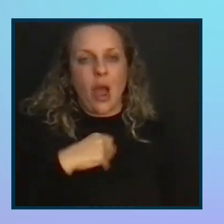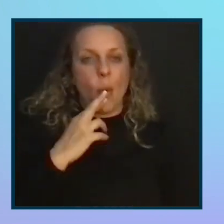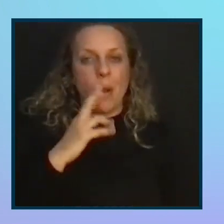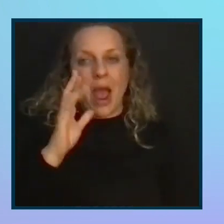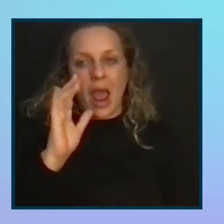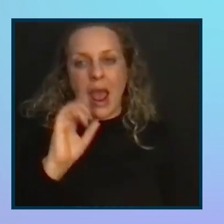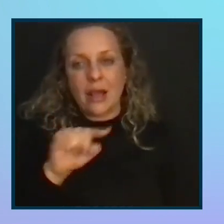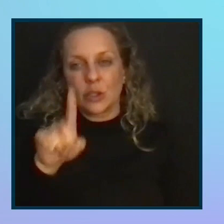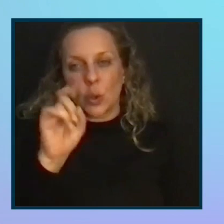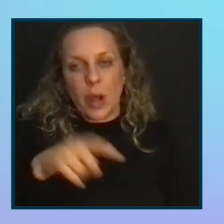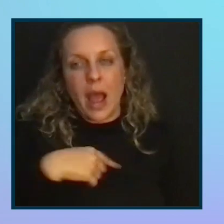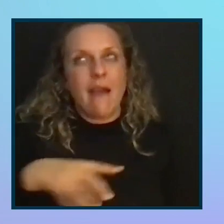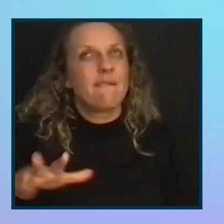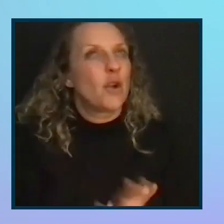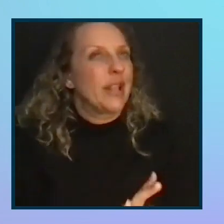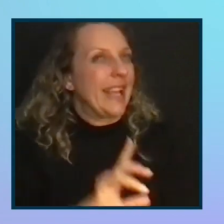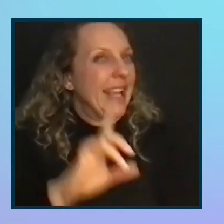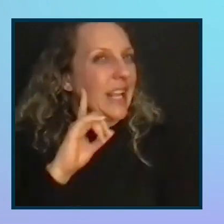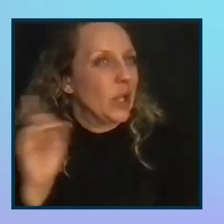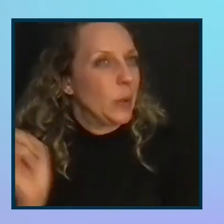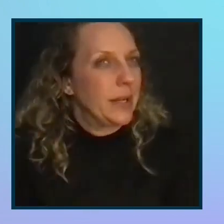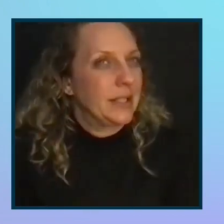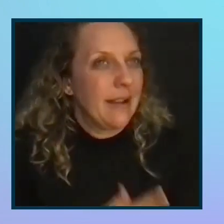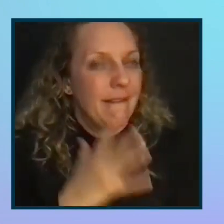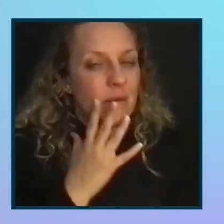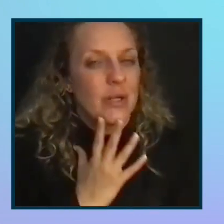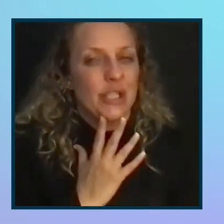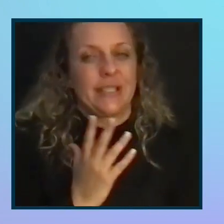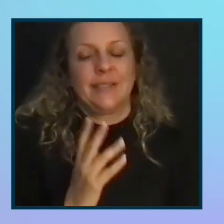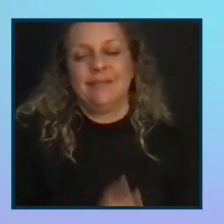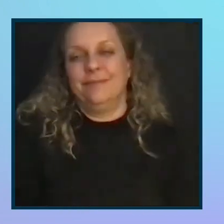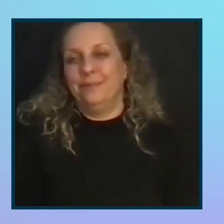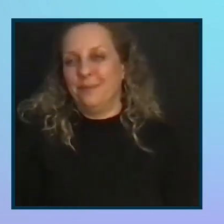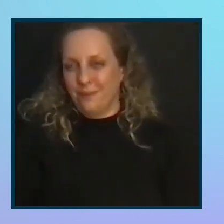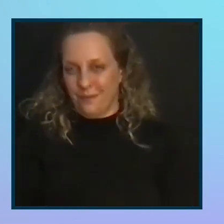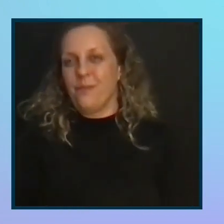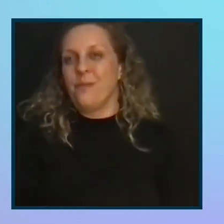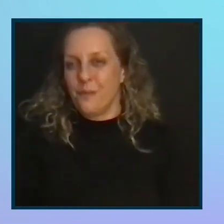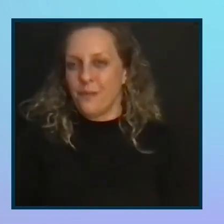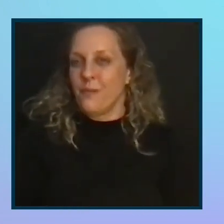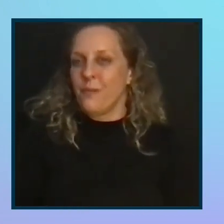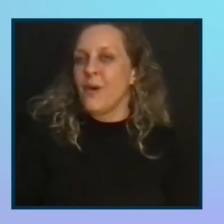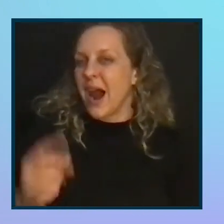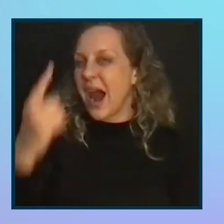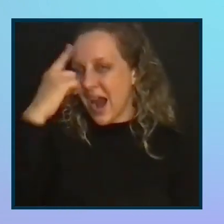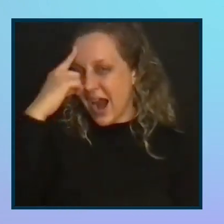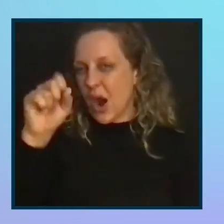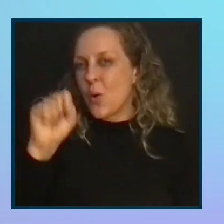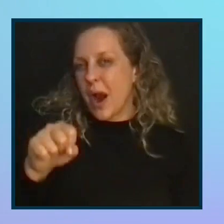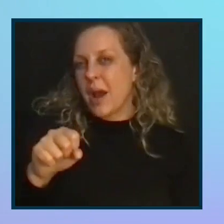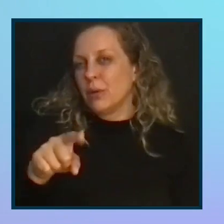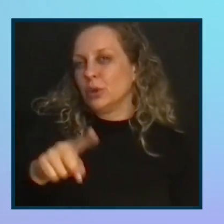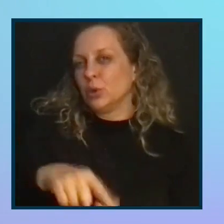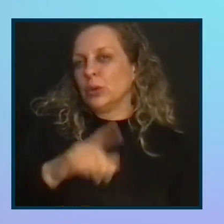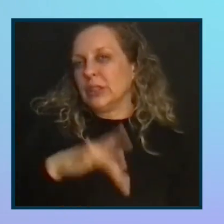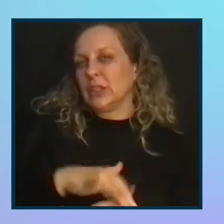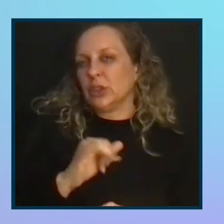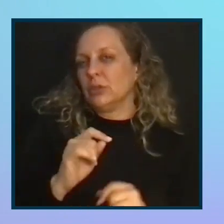I didn't fully hear the question, unfortunately. I think you were able to tap into it just great.